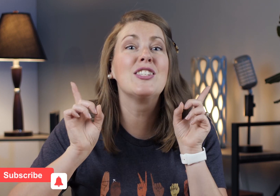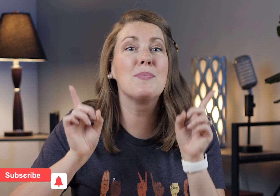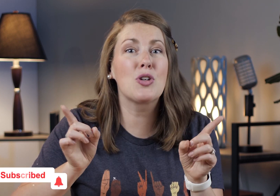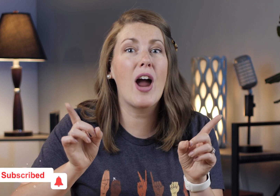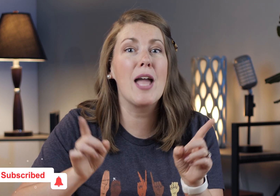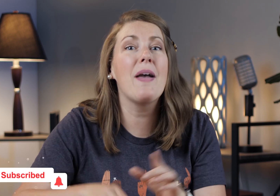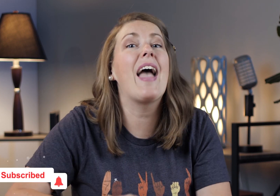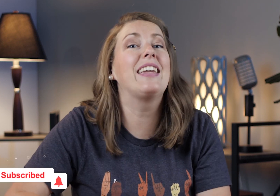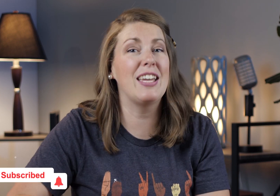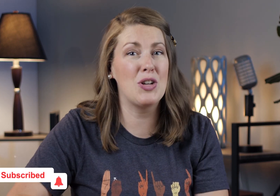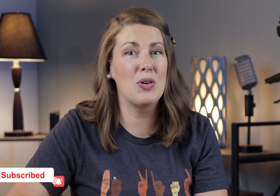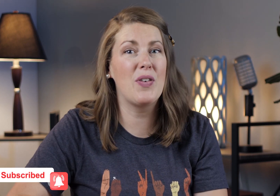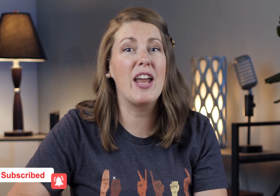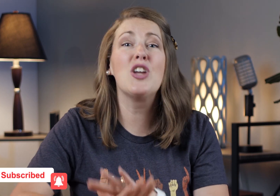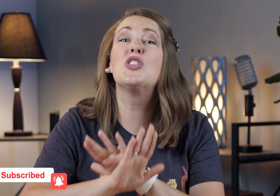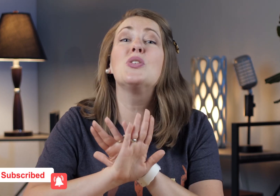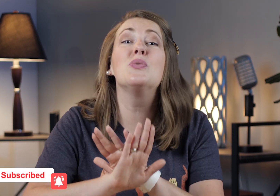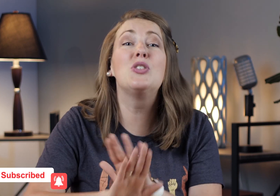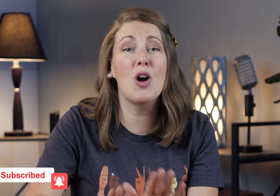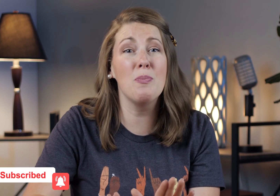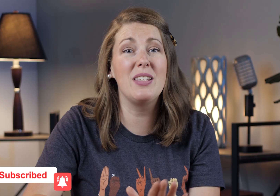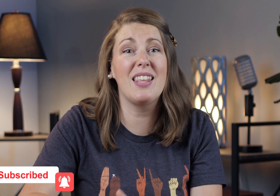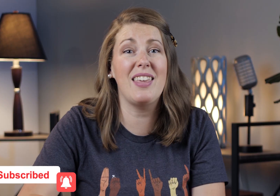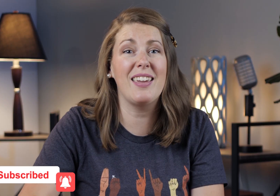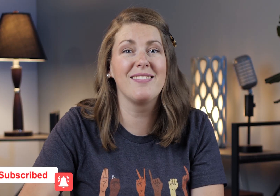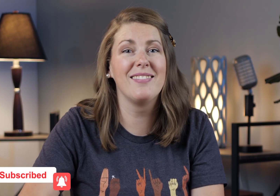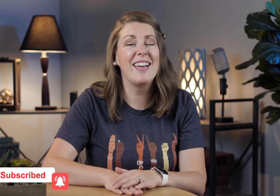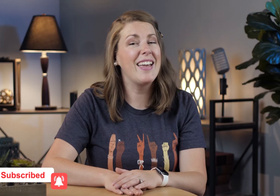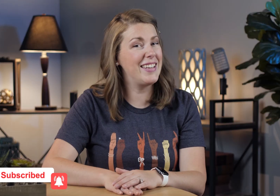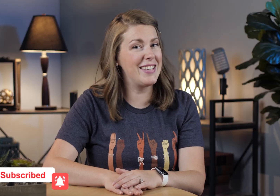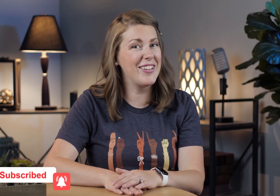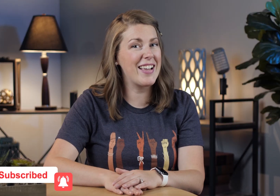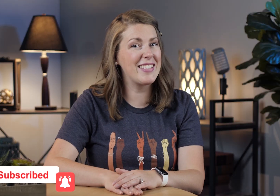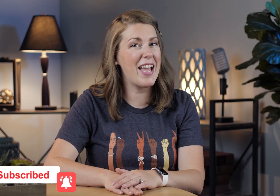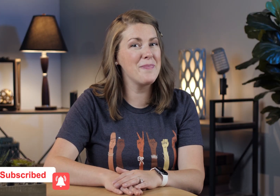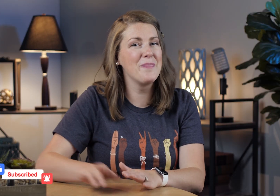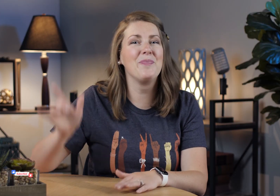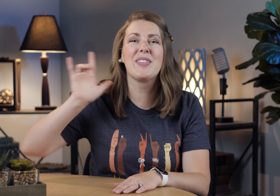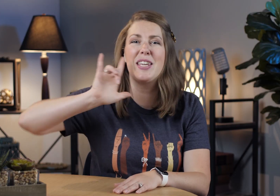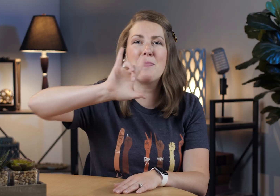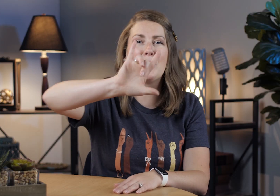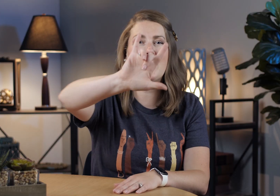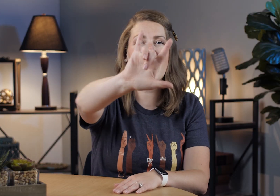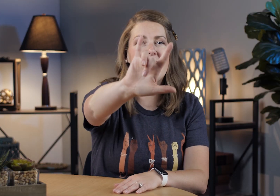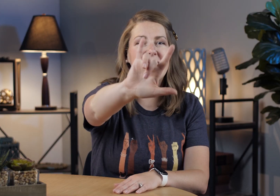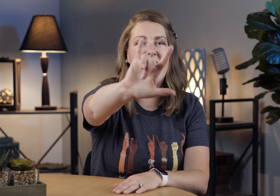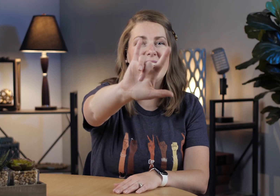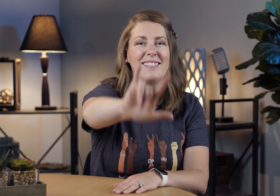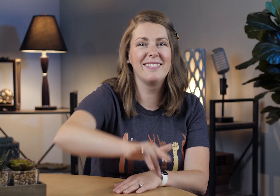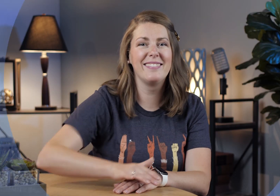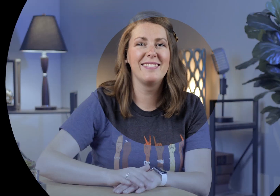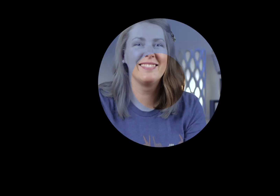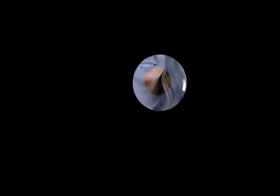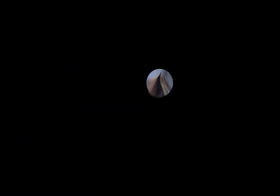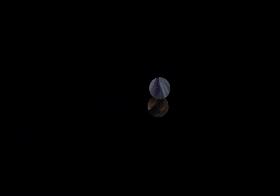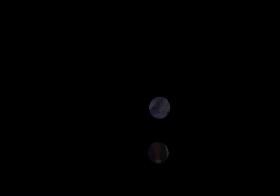subscribe, and get notified, so you don't miss a thing. Until next time keep learning how to sign 🤟🏼